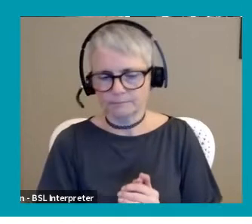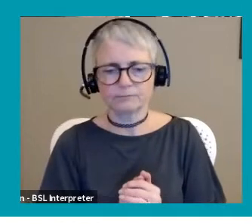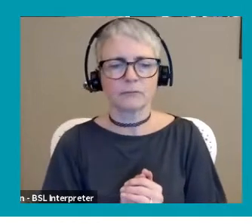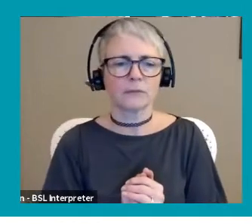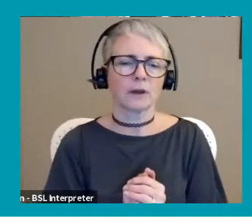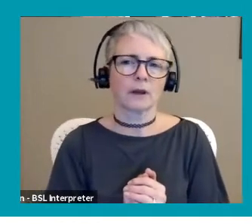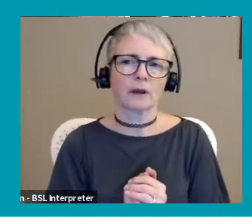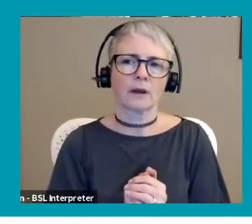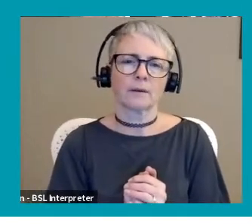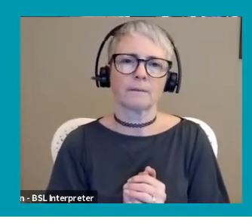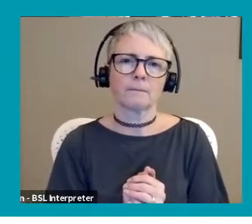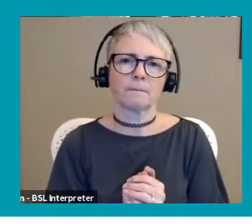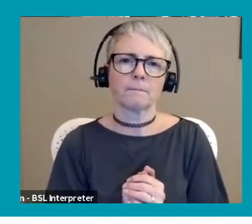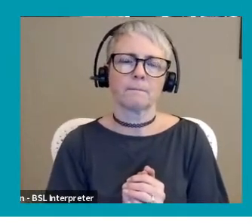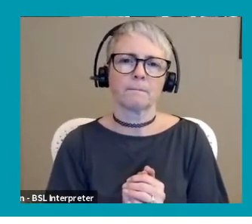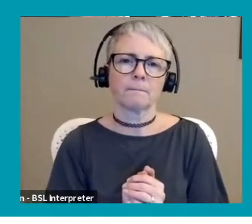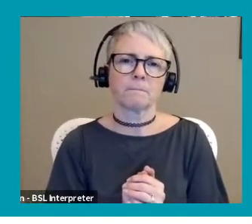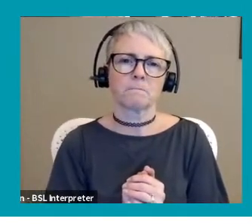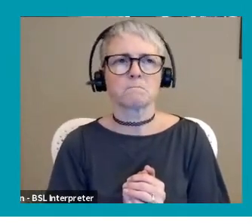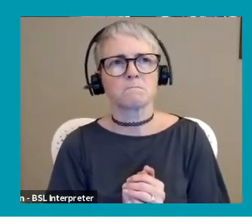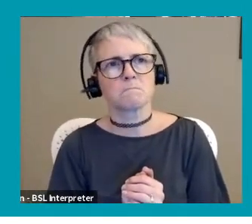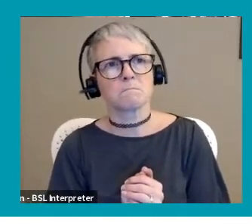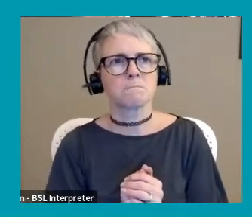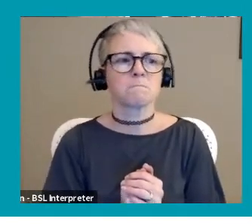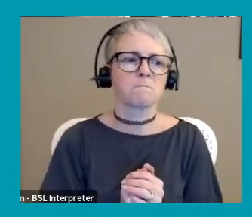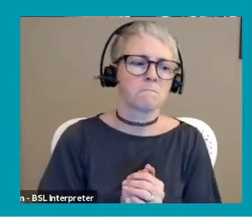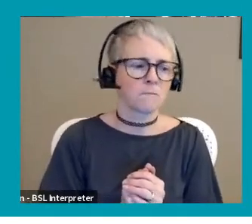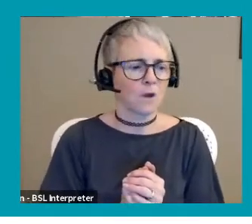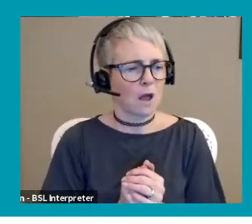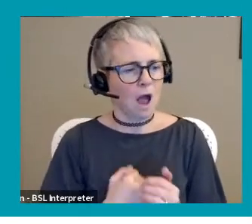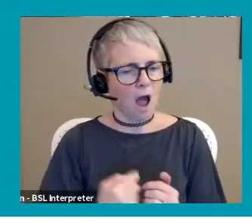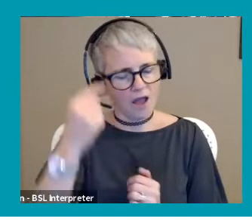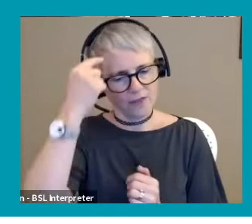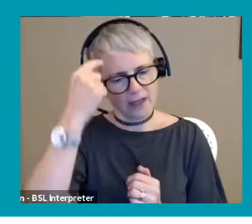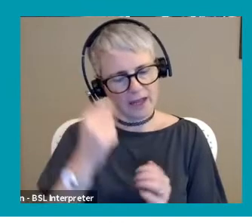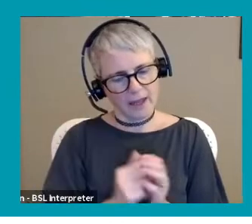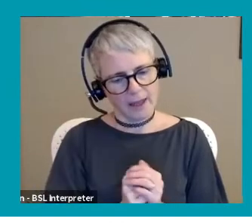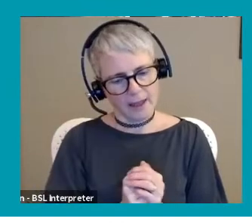And I think also a value of helping others.